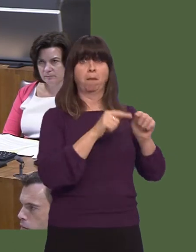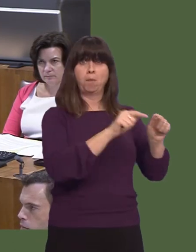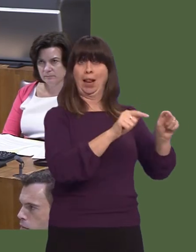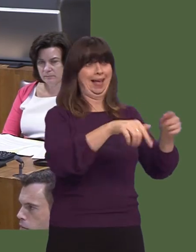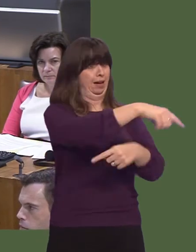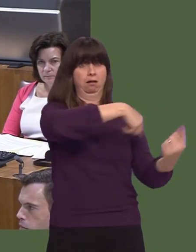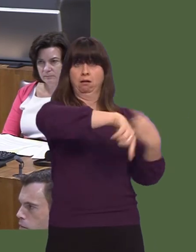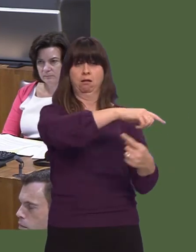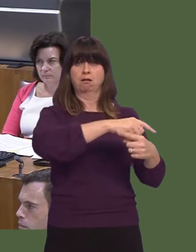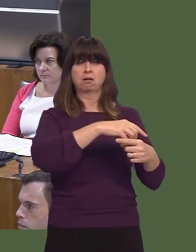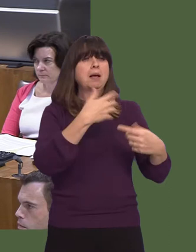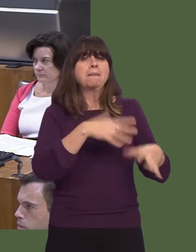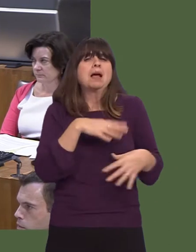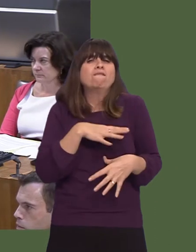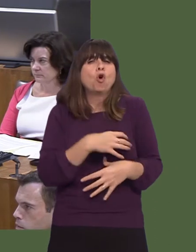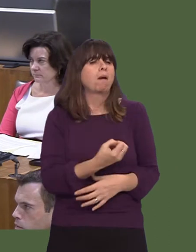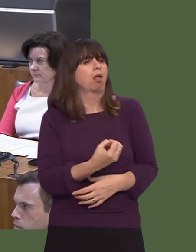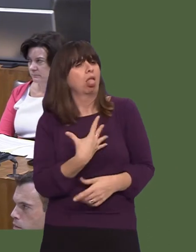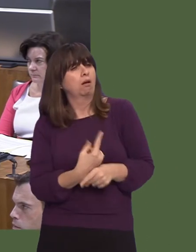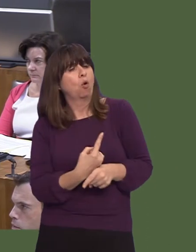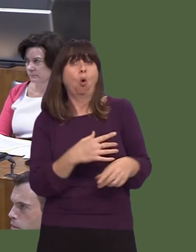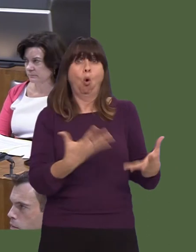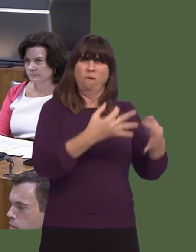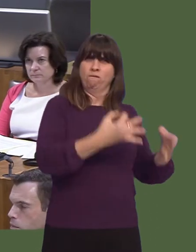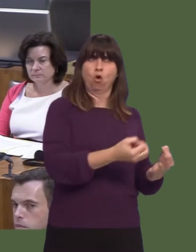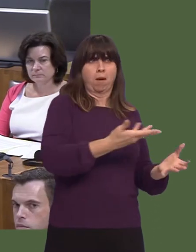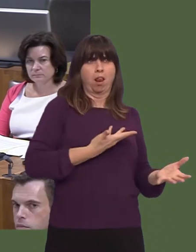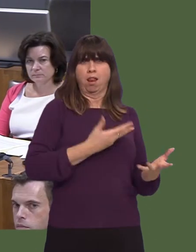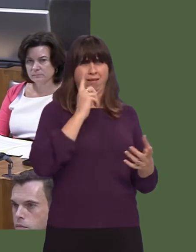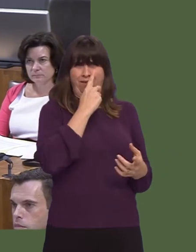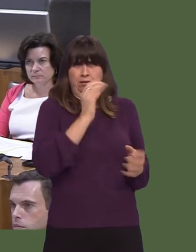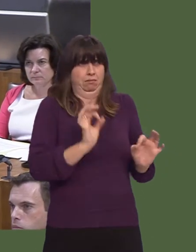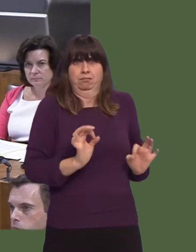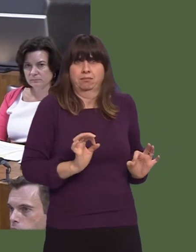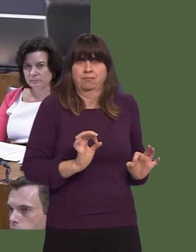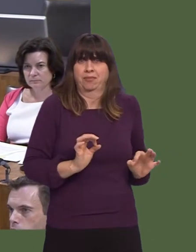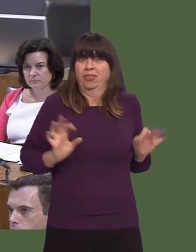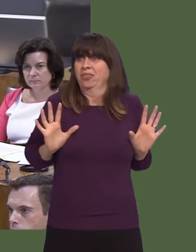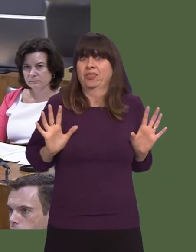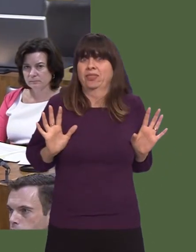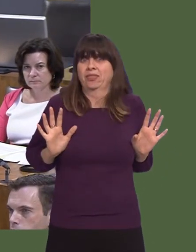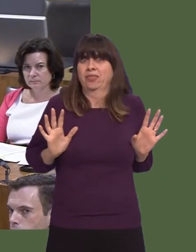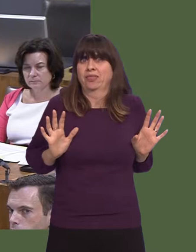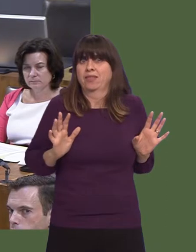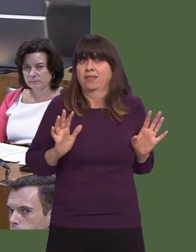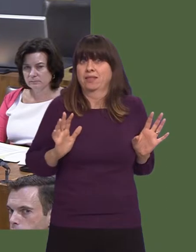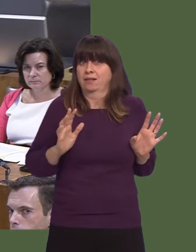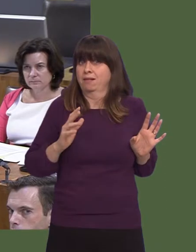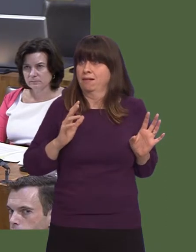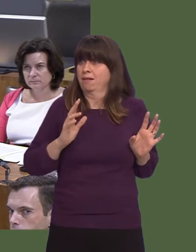formally or informally. No evidence was given to me, nor was that word 'bullying' ever used in that way. I can't go beyond what I've said, once again, just to reiterate what I said